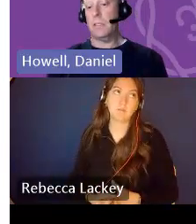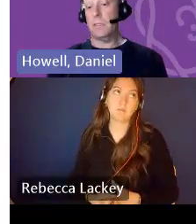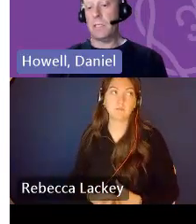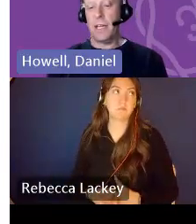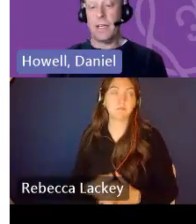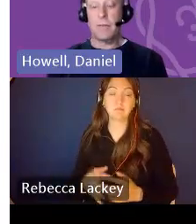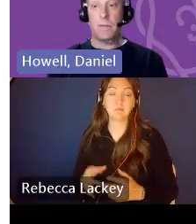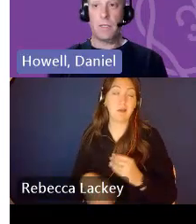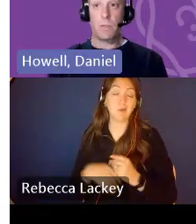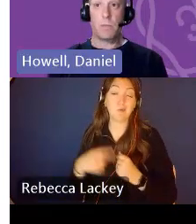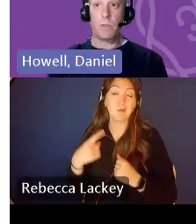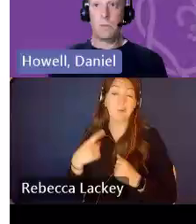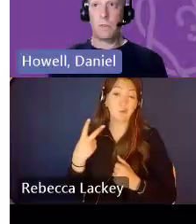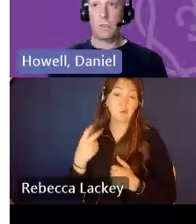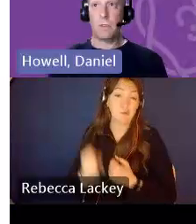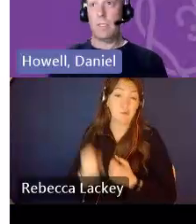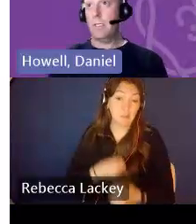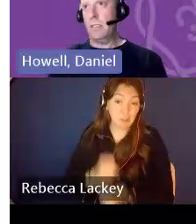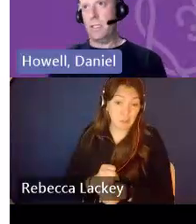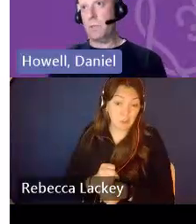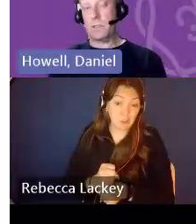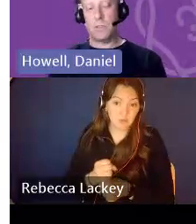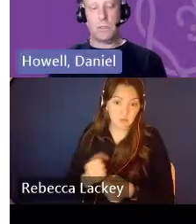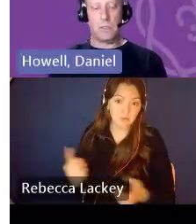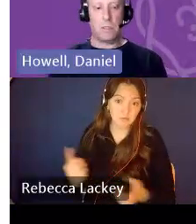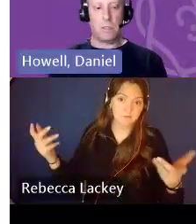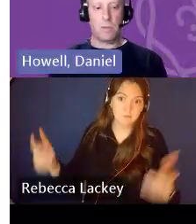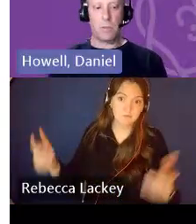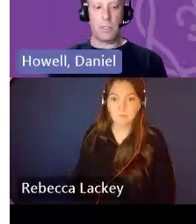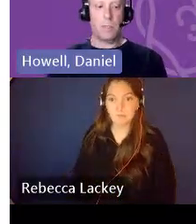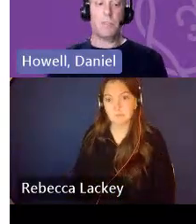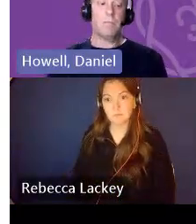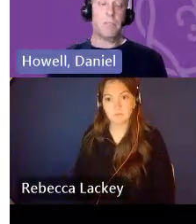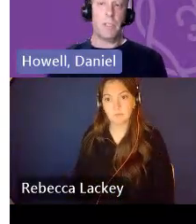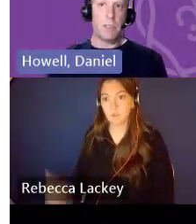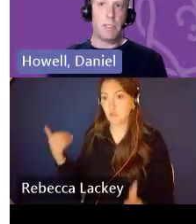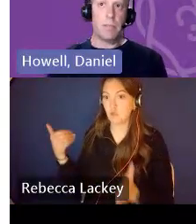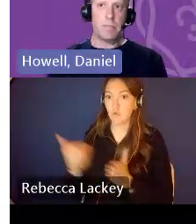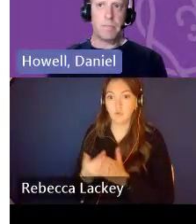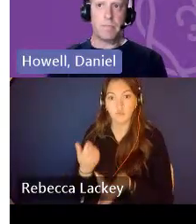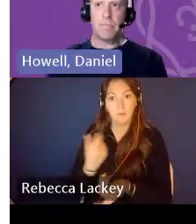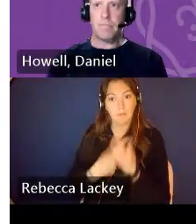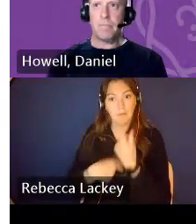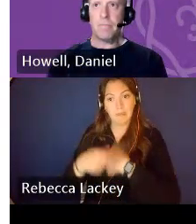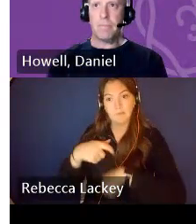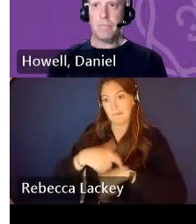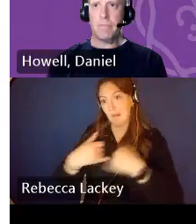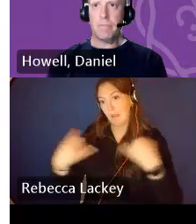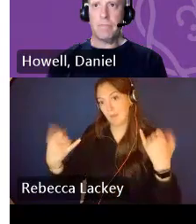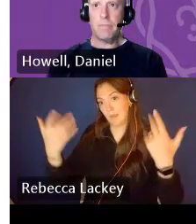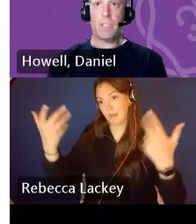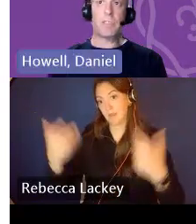year, year and a half, at which point we're almost close to the the replacement timeline. Plus,